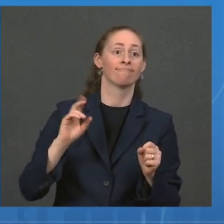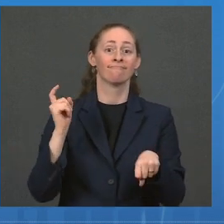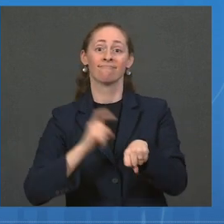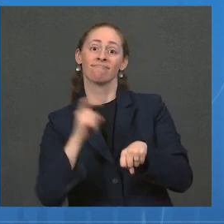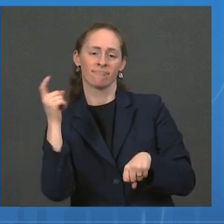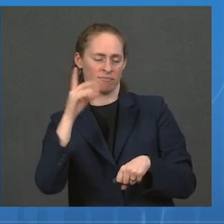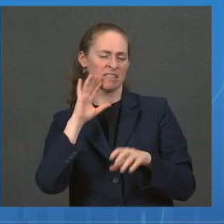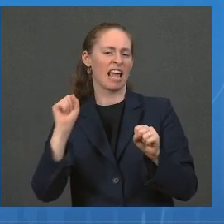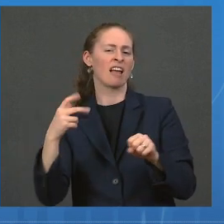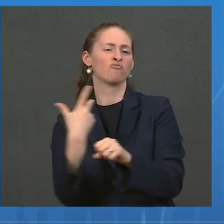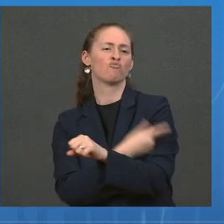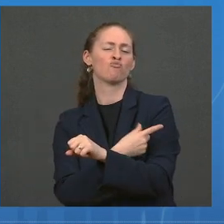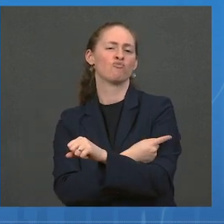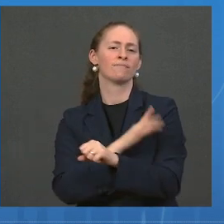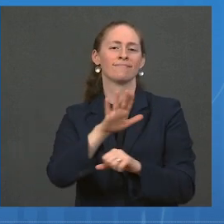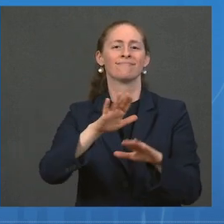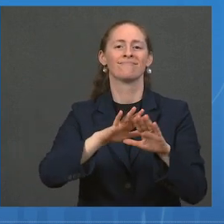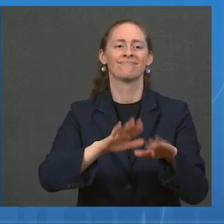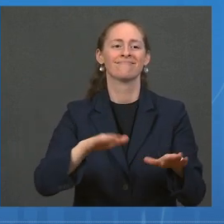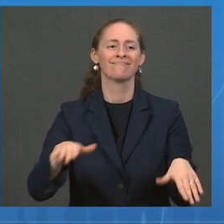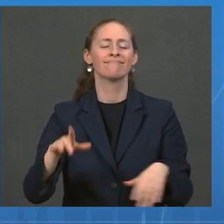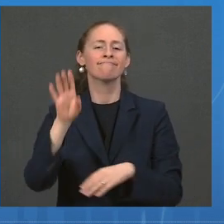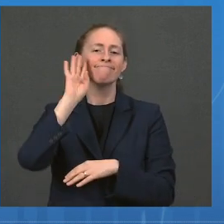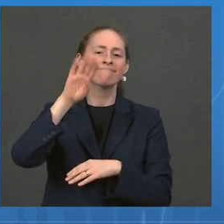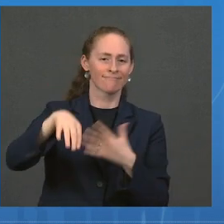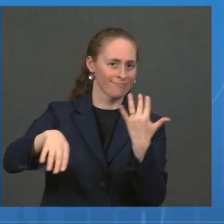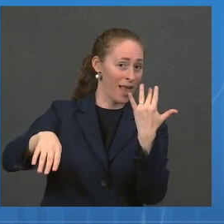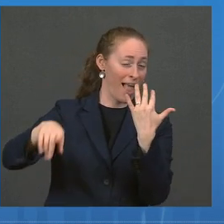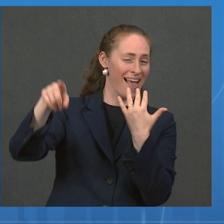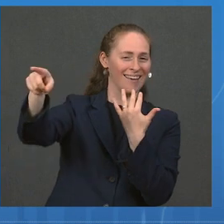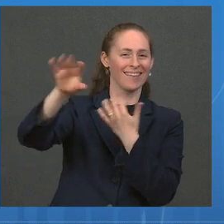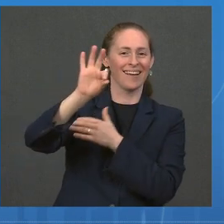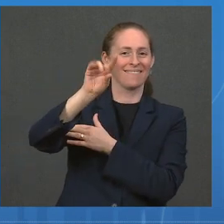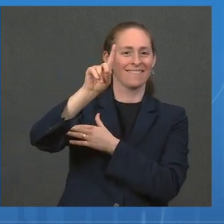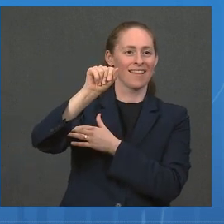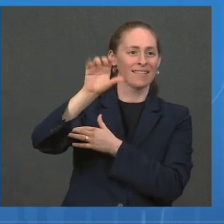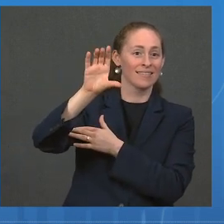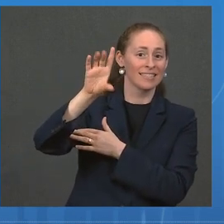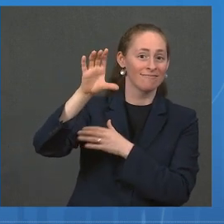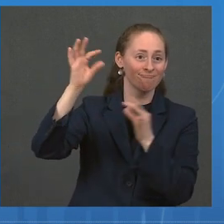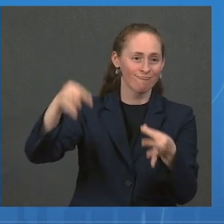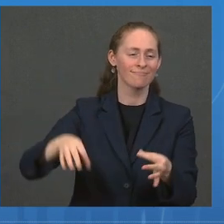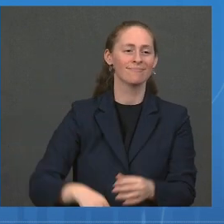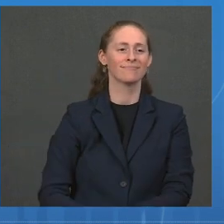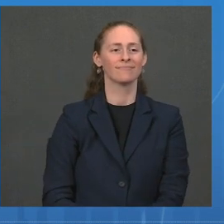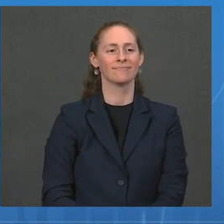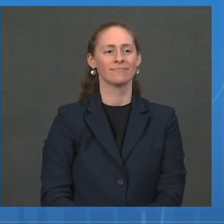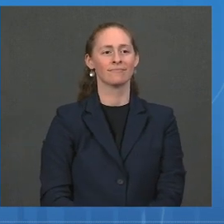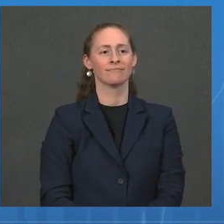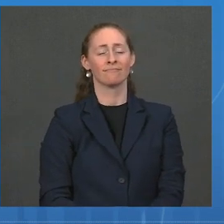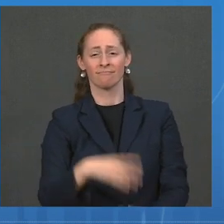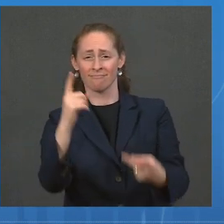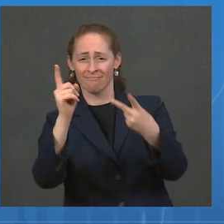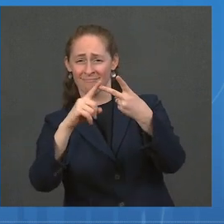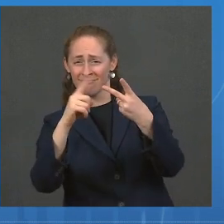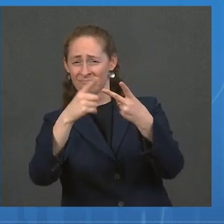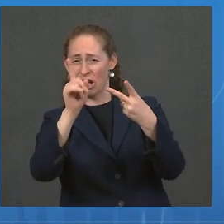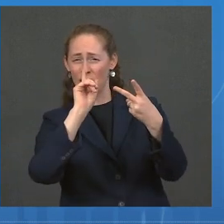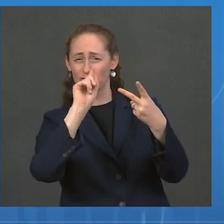pending the FDA and CDC decision making. Dr. Fauci, on Jeremy's second question. Yeah. Yeah, Jeremy, you bring up a good point.